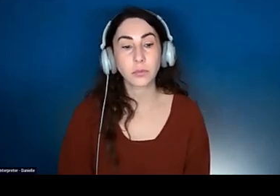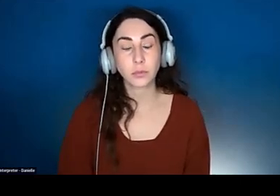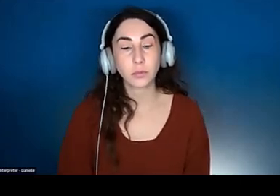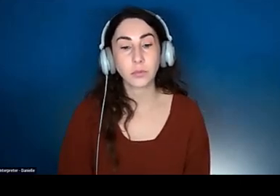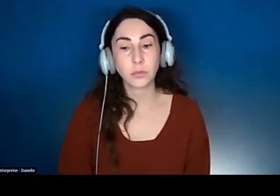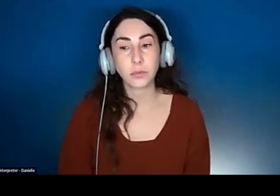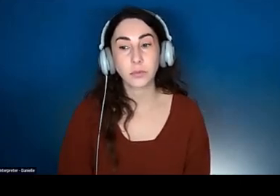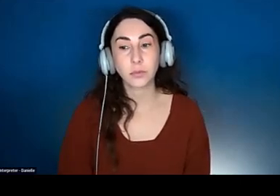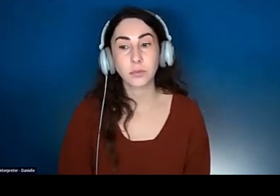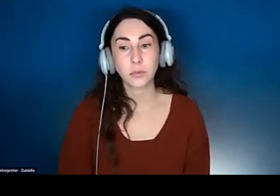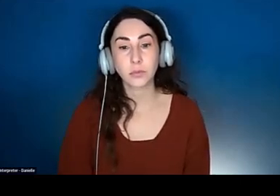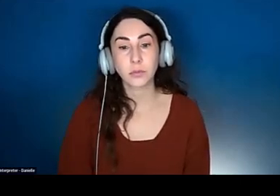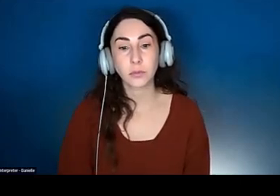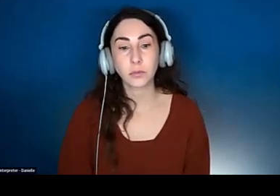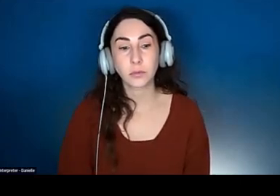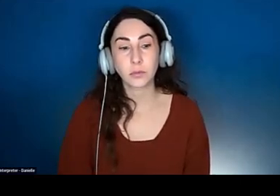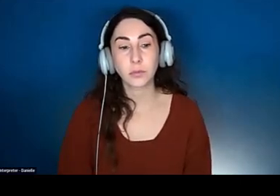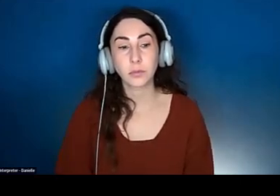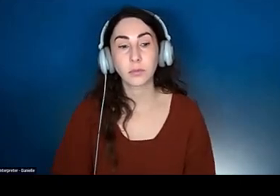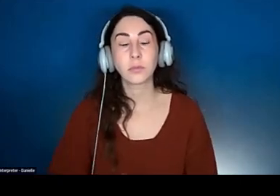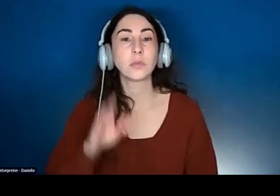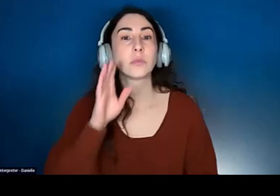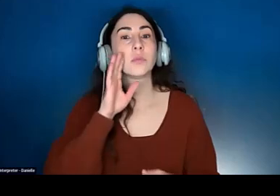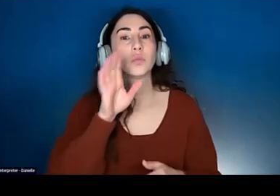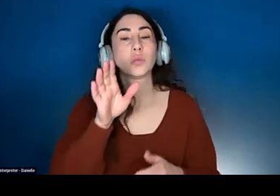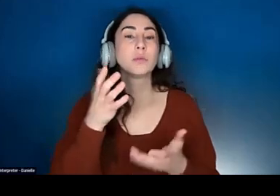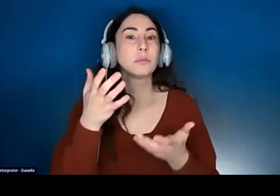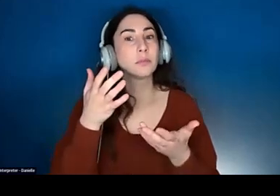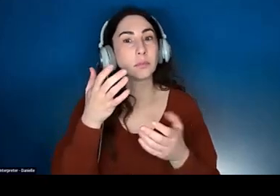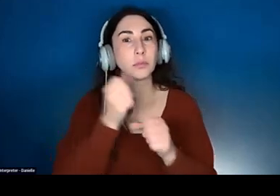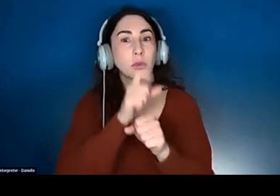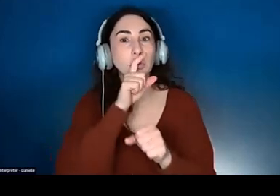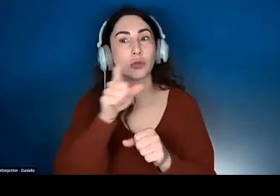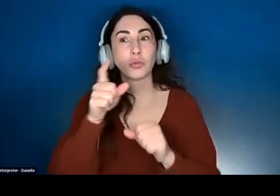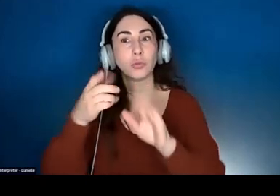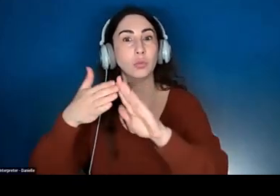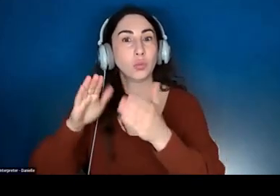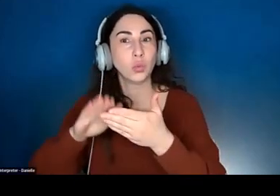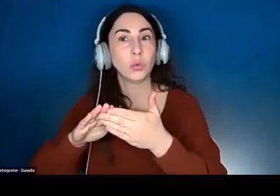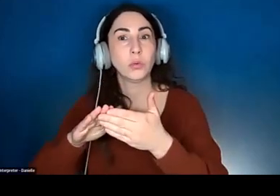capacity of the community -based side and perhaps